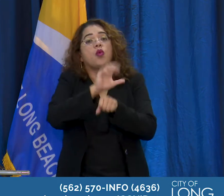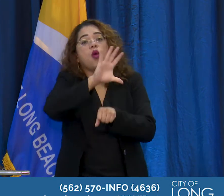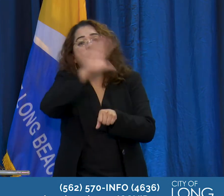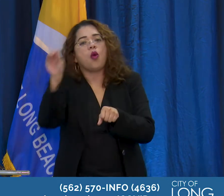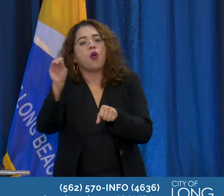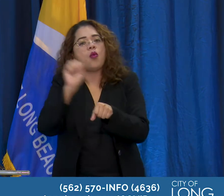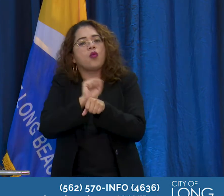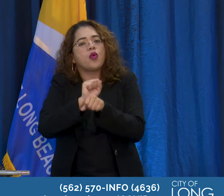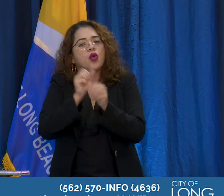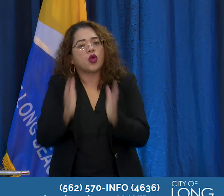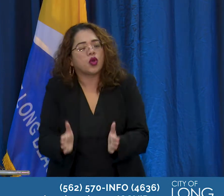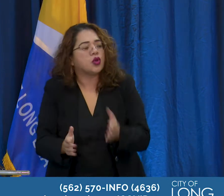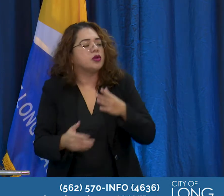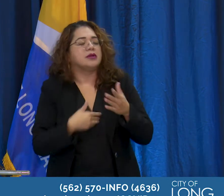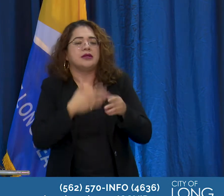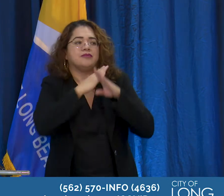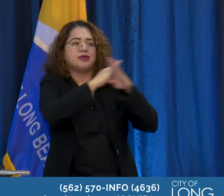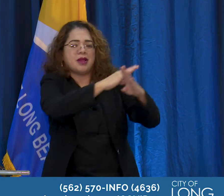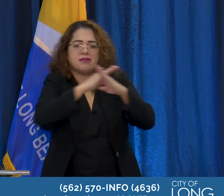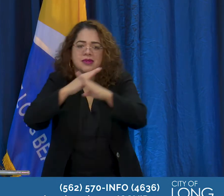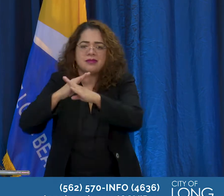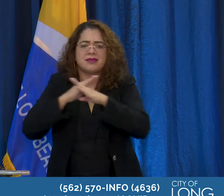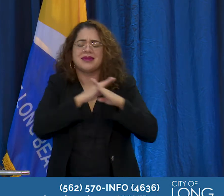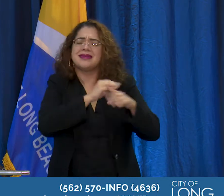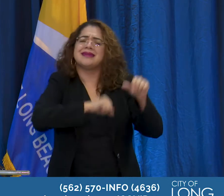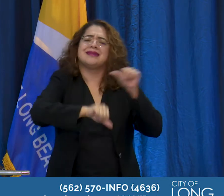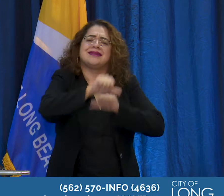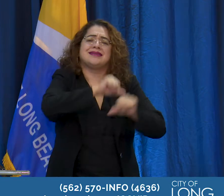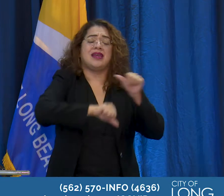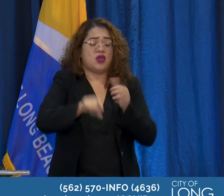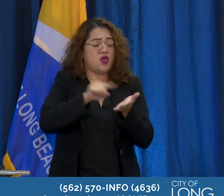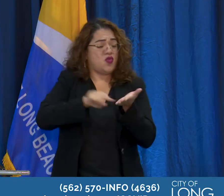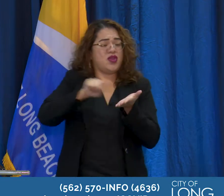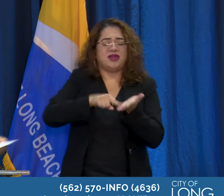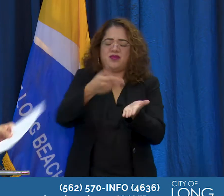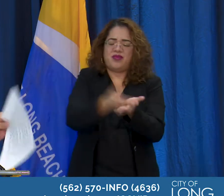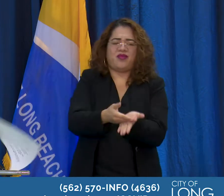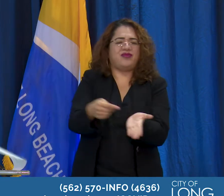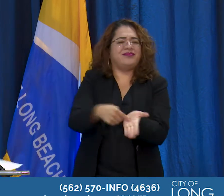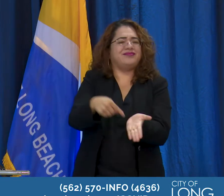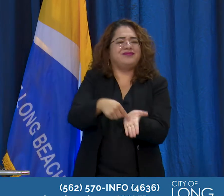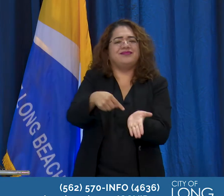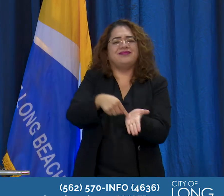More and more research shows that when everyone wears a mask, we are less likely to get seriously